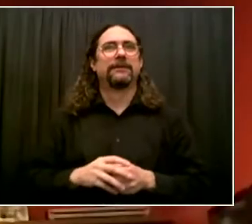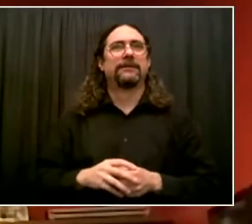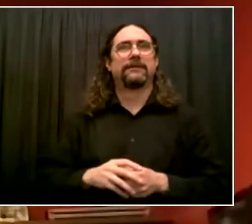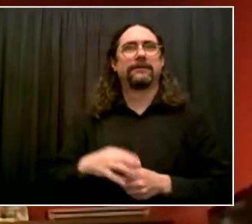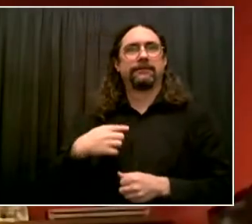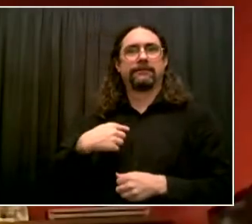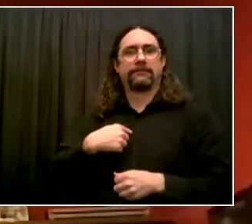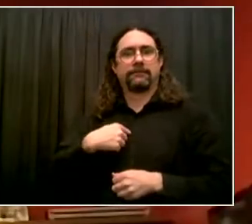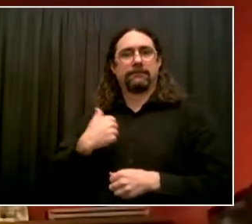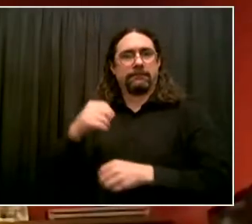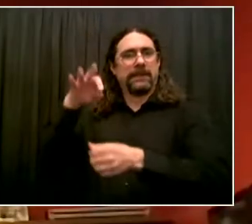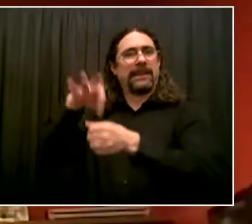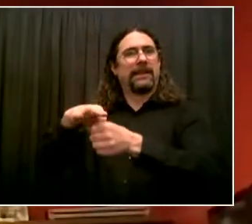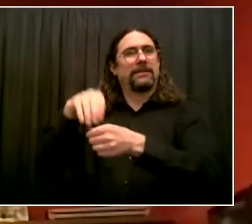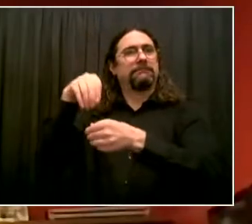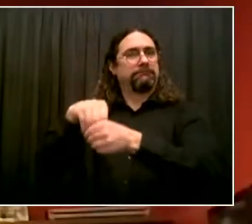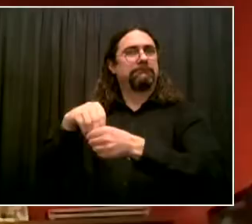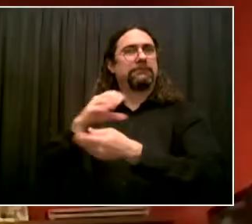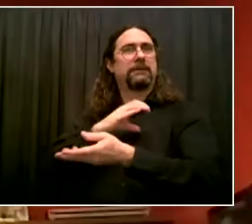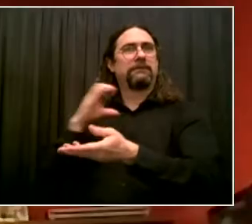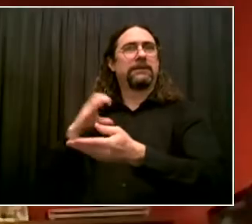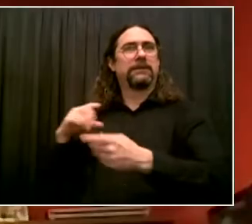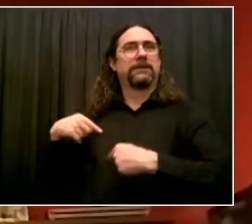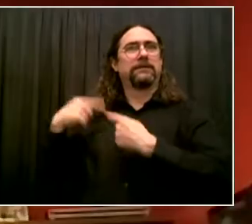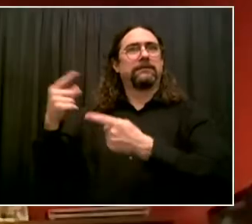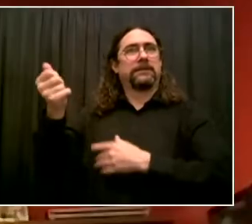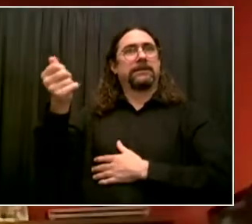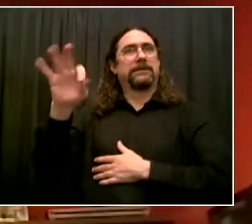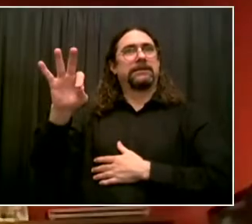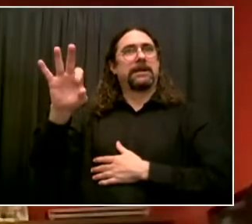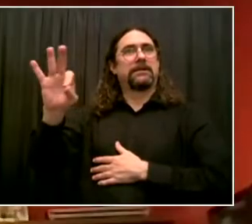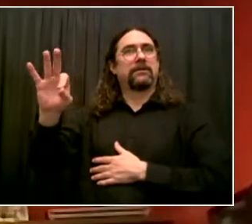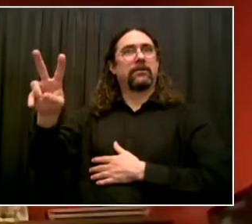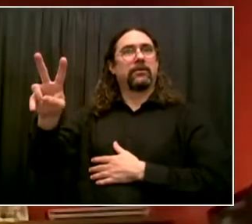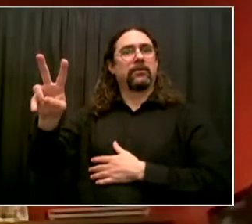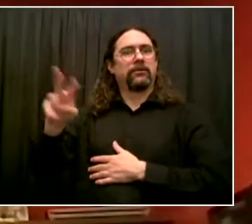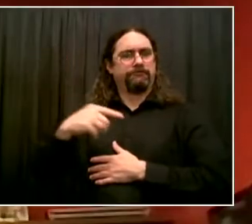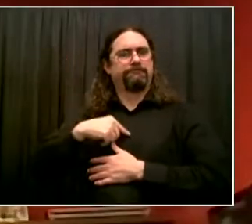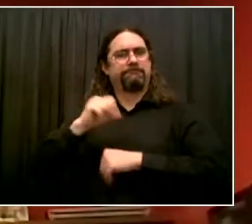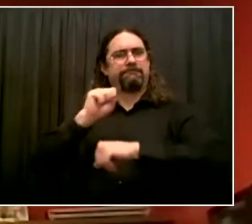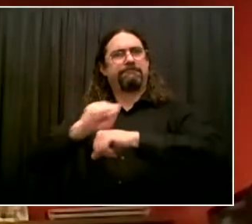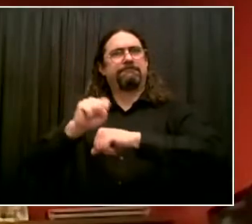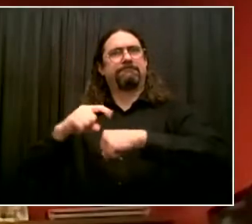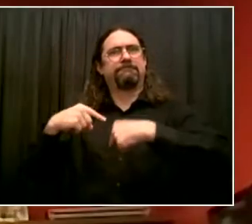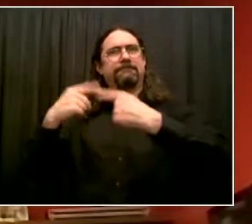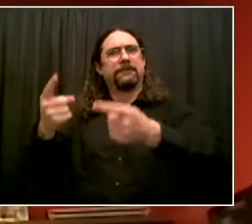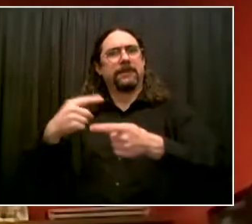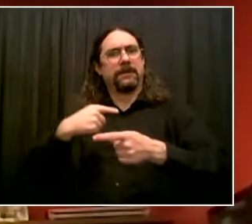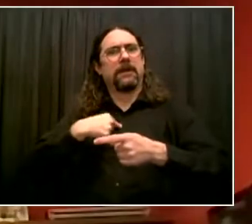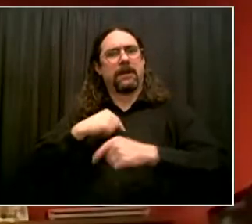I AM ABSOLUTELY ECSTATIC. WHEN I FIRST GOT ELECTED IN 1992 TO THE NEW YORK STATE ASSEMBLYI